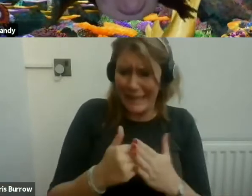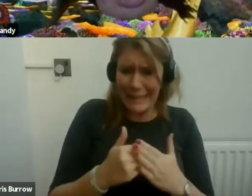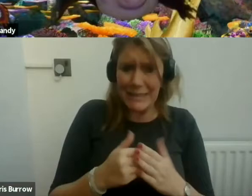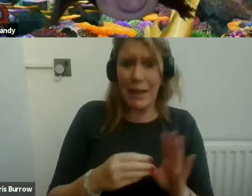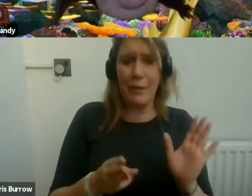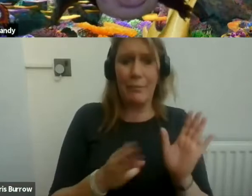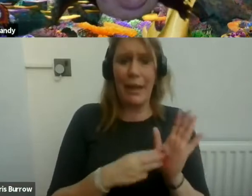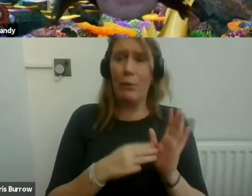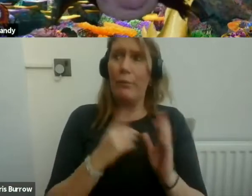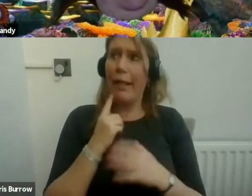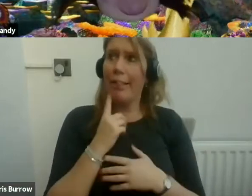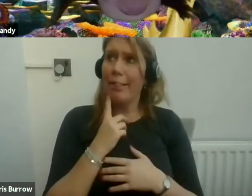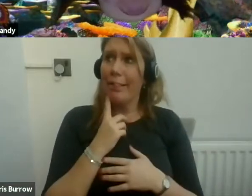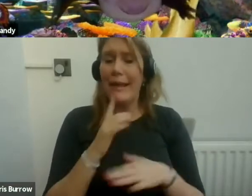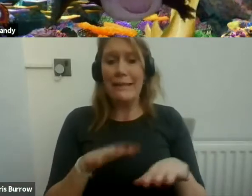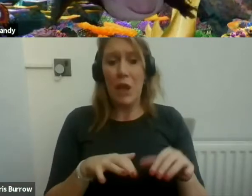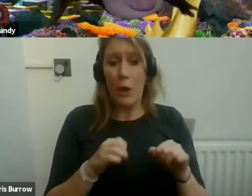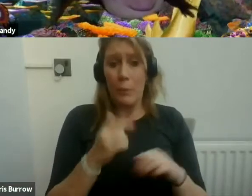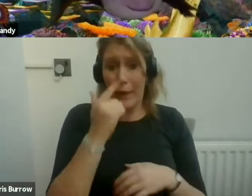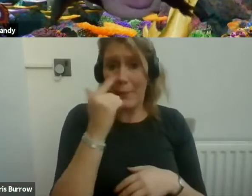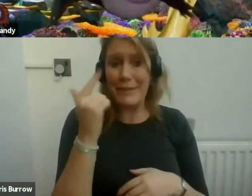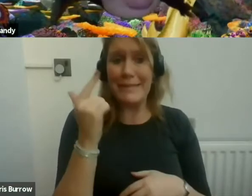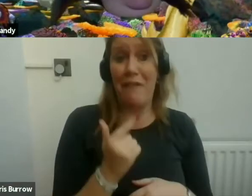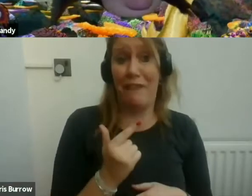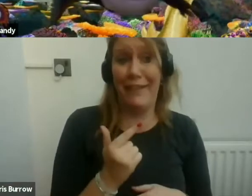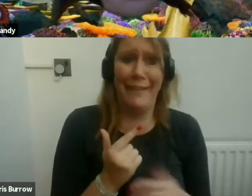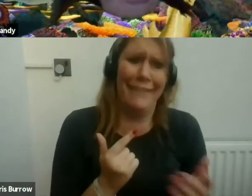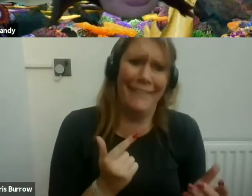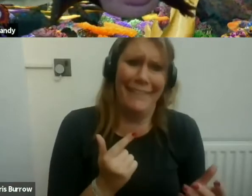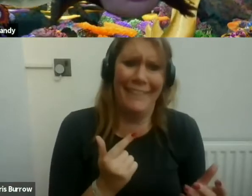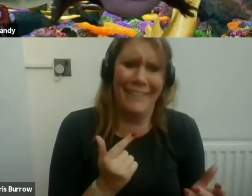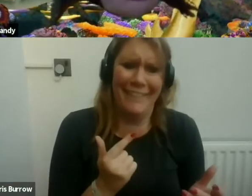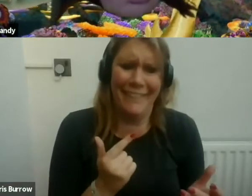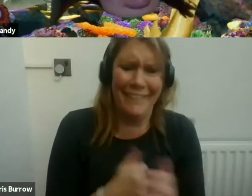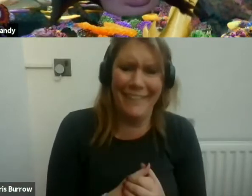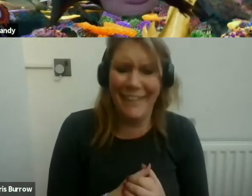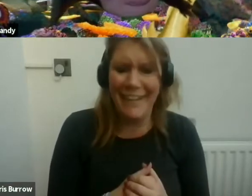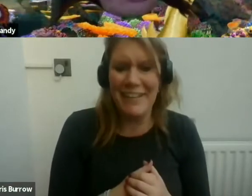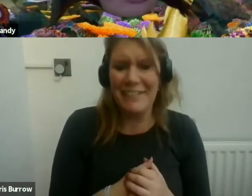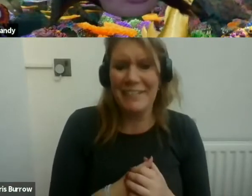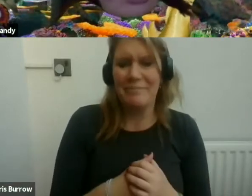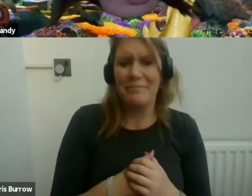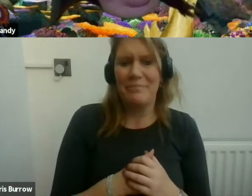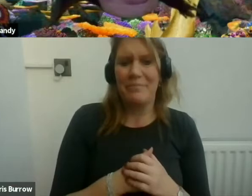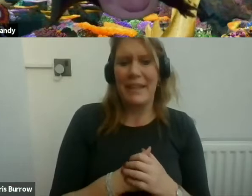I did my first national tour with Graeae